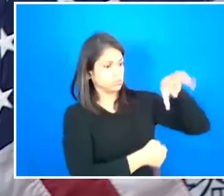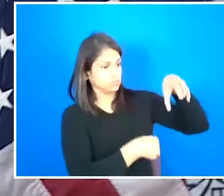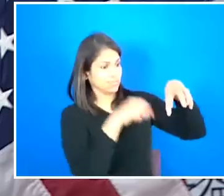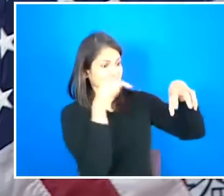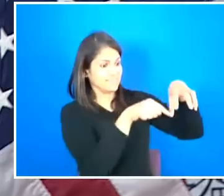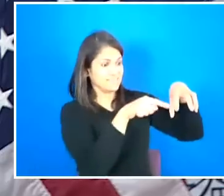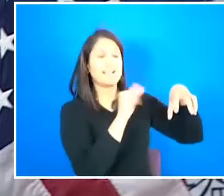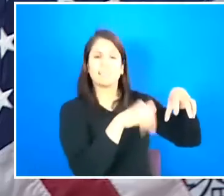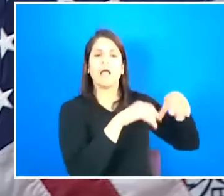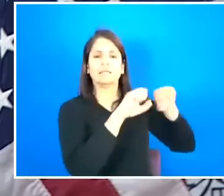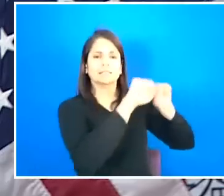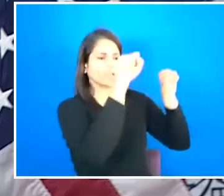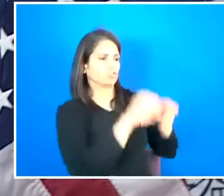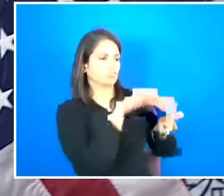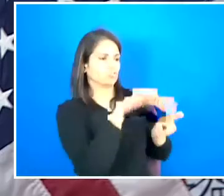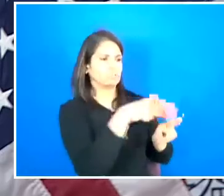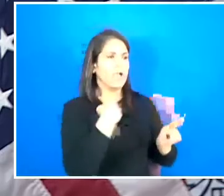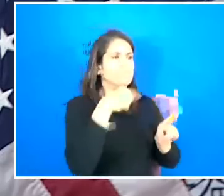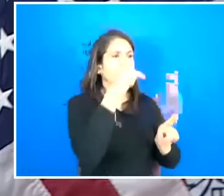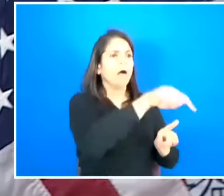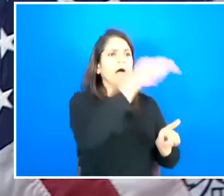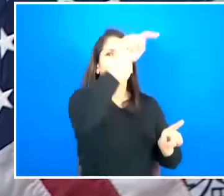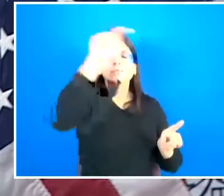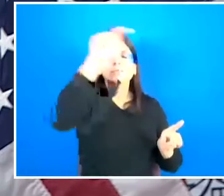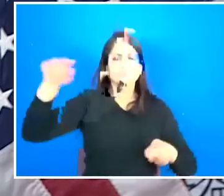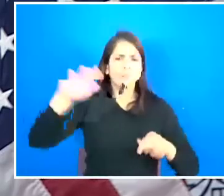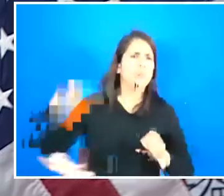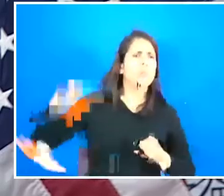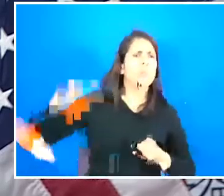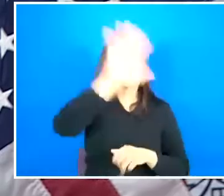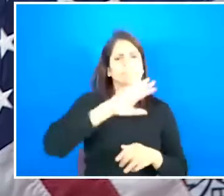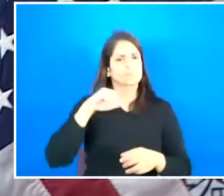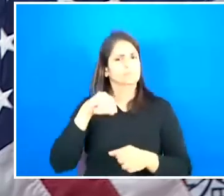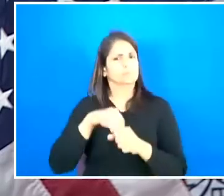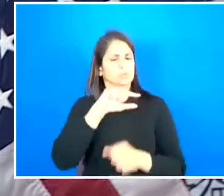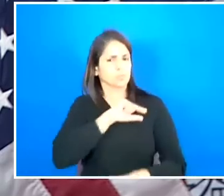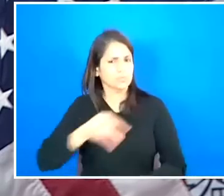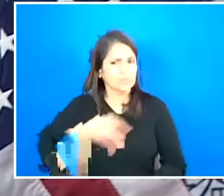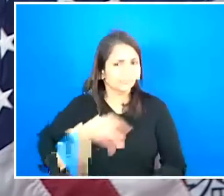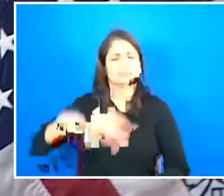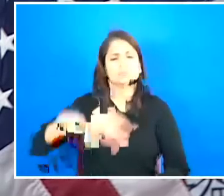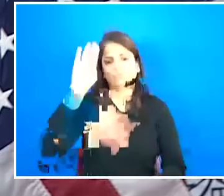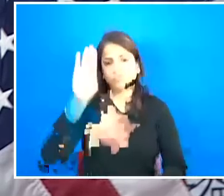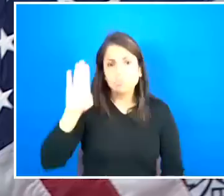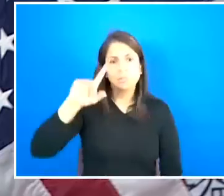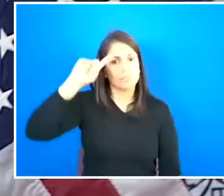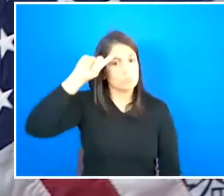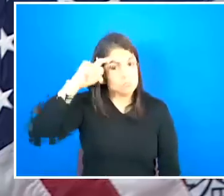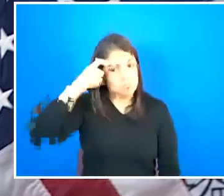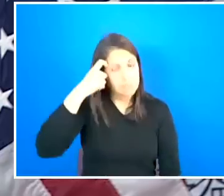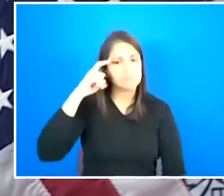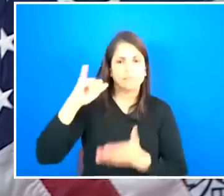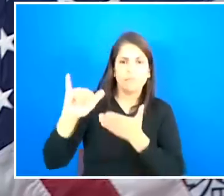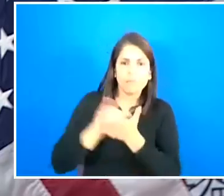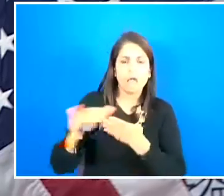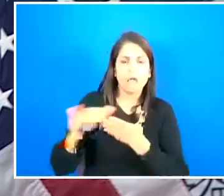TRAIN. WAKEFIE LD4t24h STREET ON THE 2